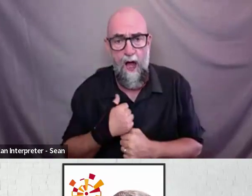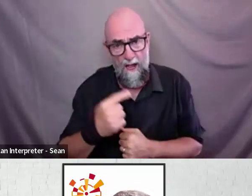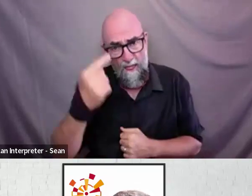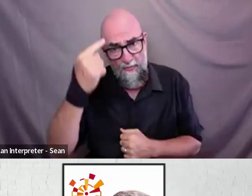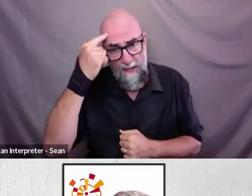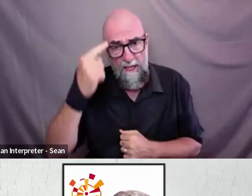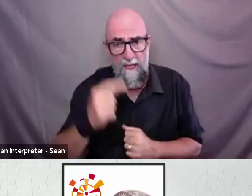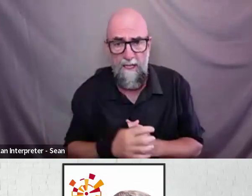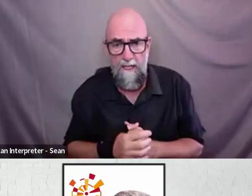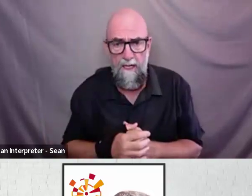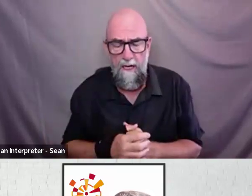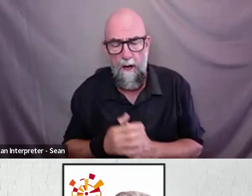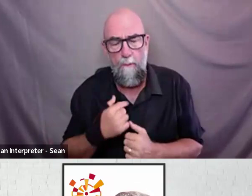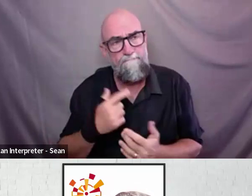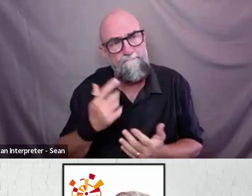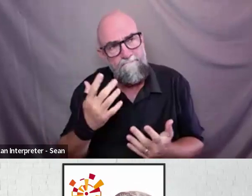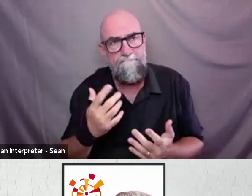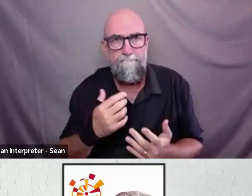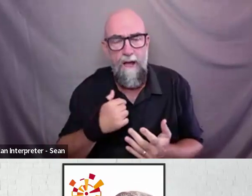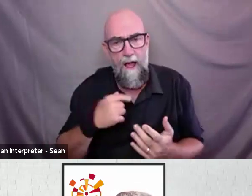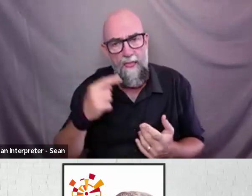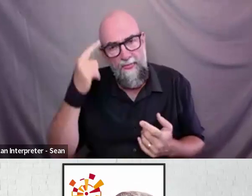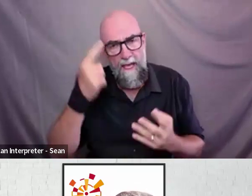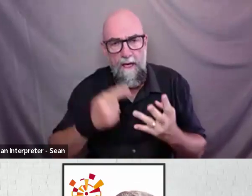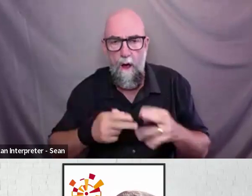to think about how we work together. The first I think